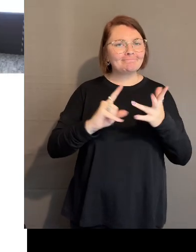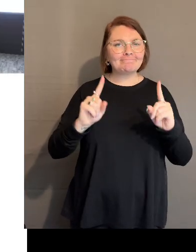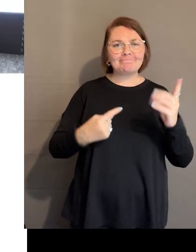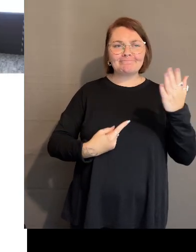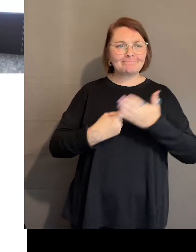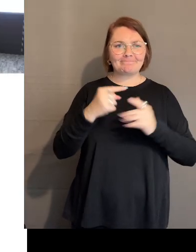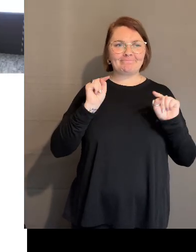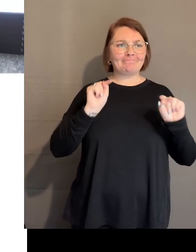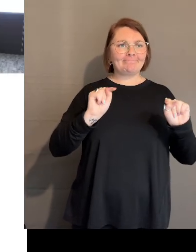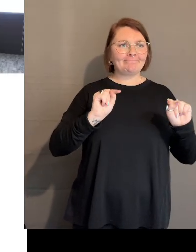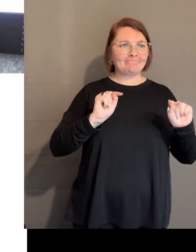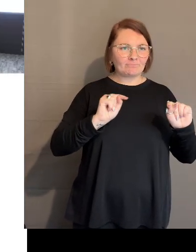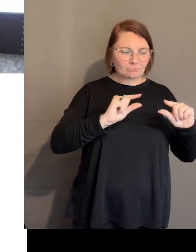So what is happening here?